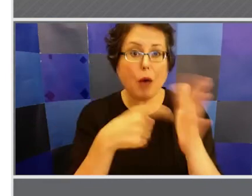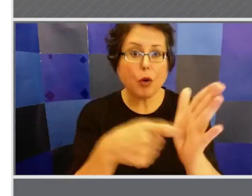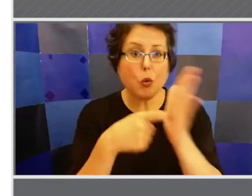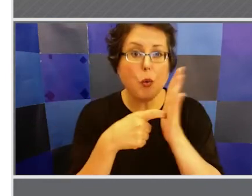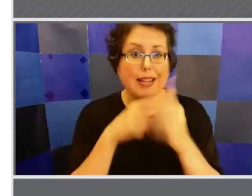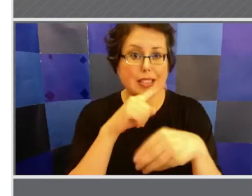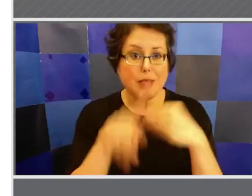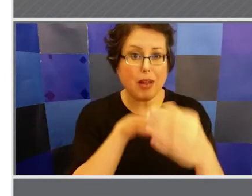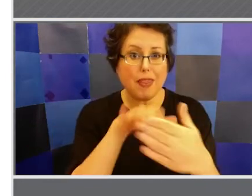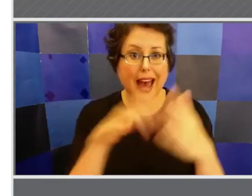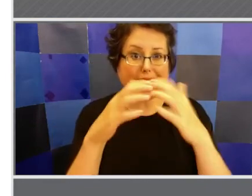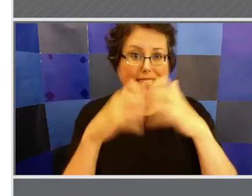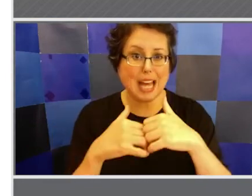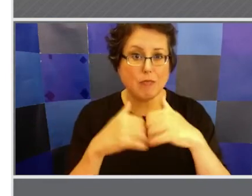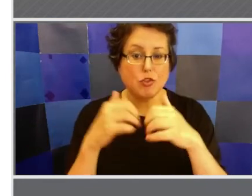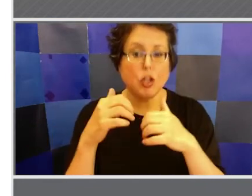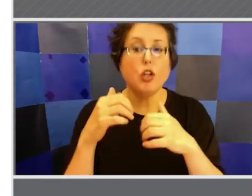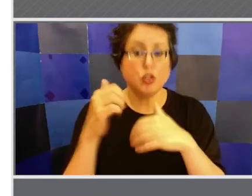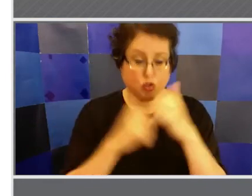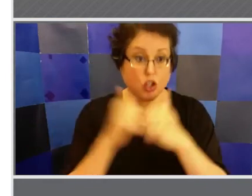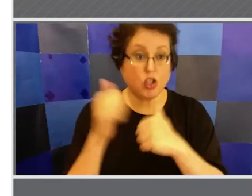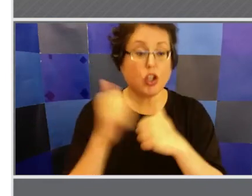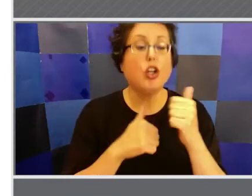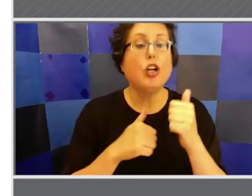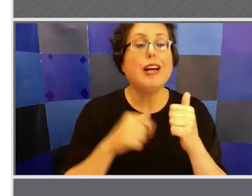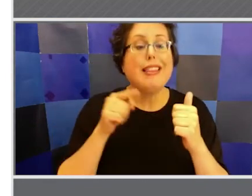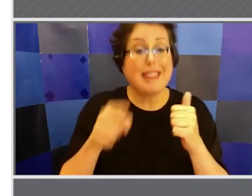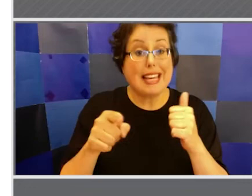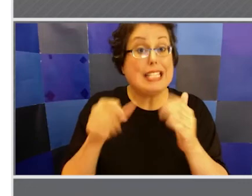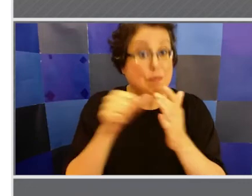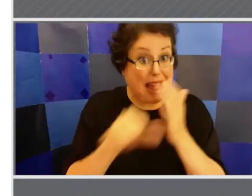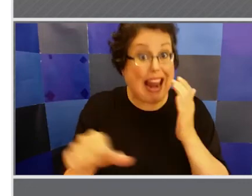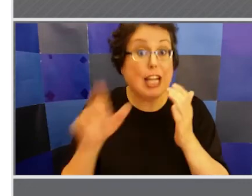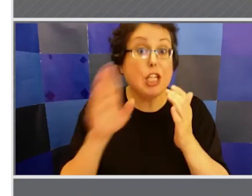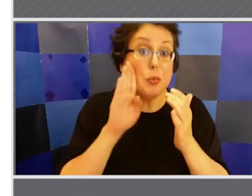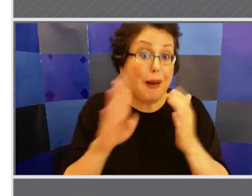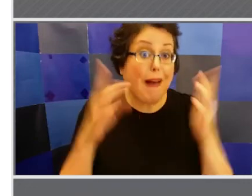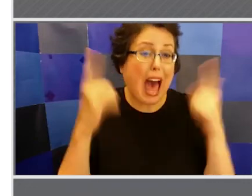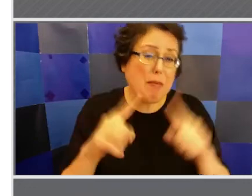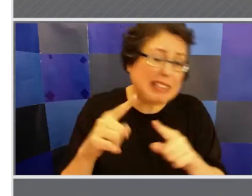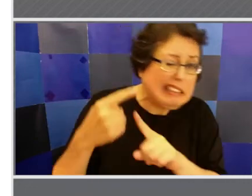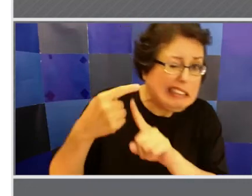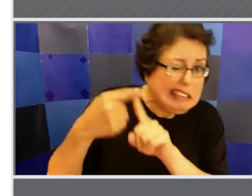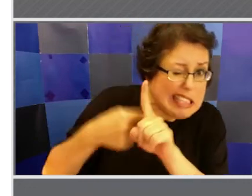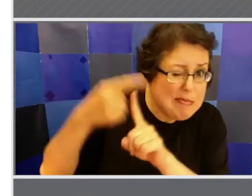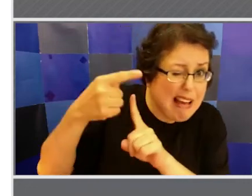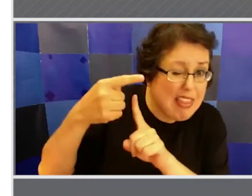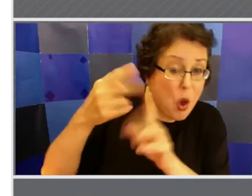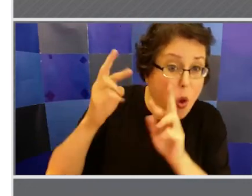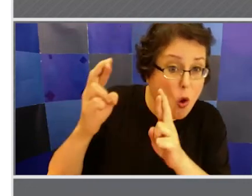The launch of this page will hopefully be within the next month or so, and with engage